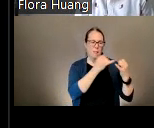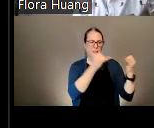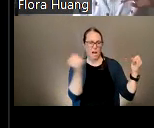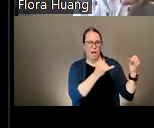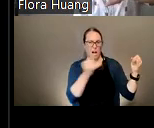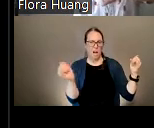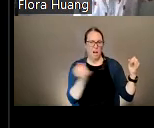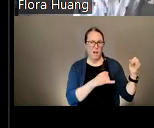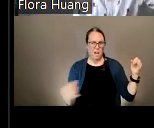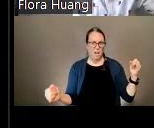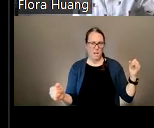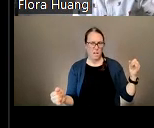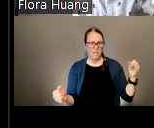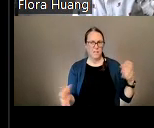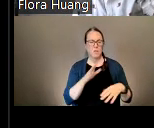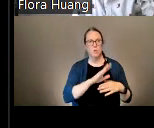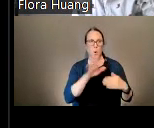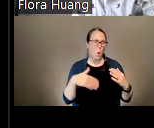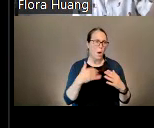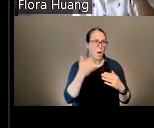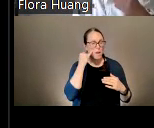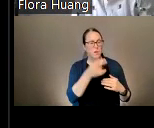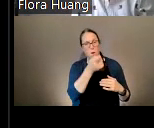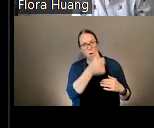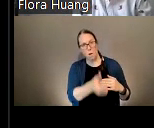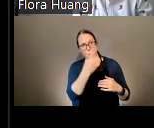and your entire paragraph is just on a separate page.